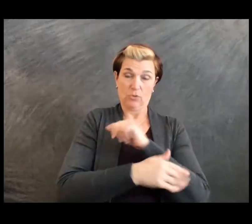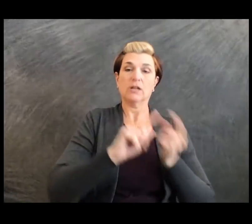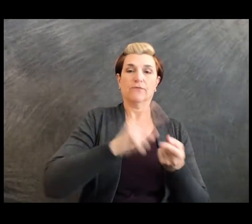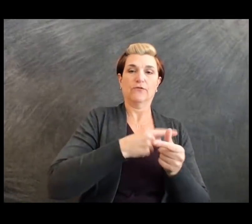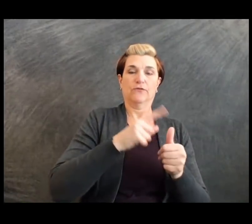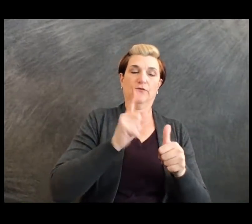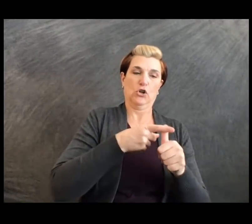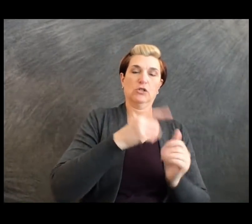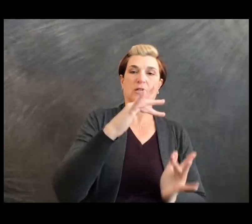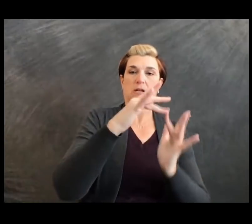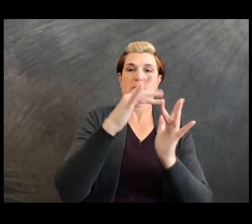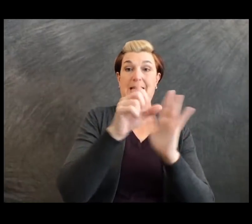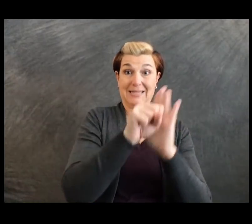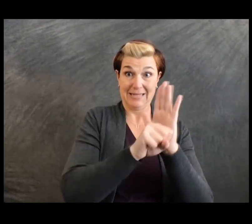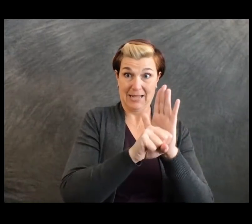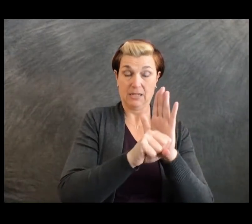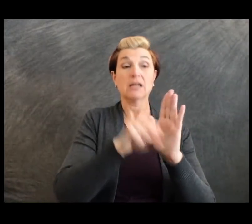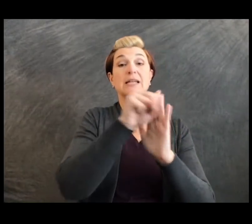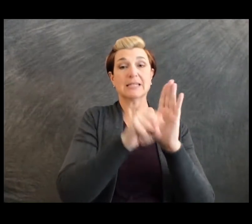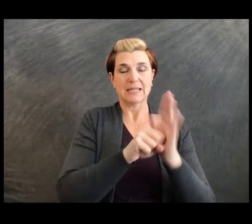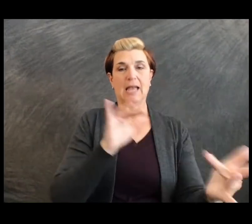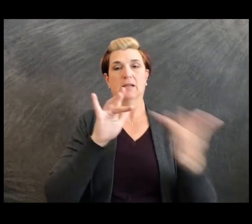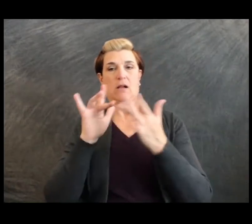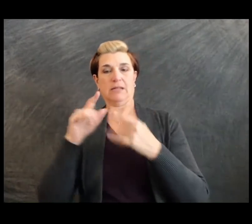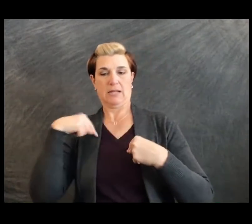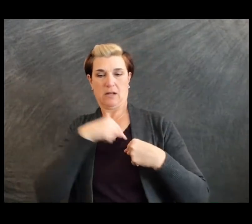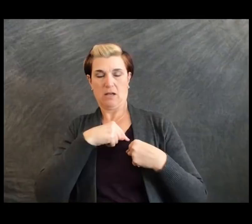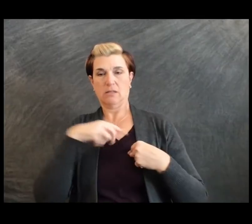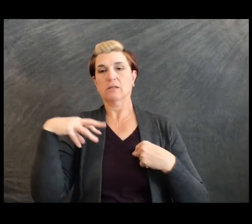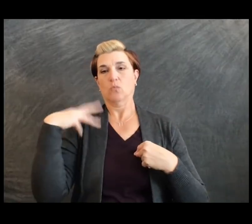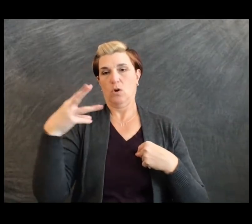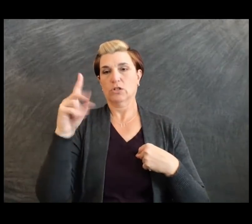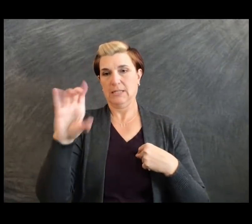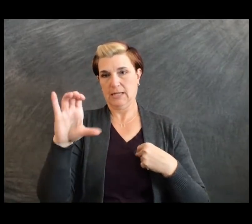right here in DC where the National Response Coordination Center is open and